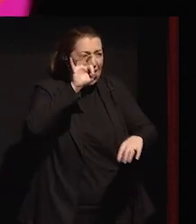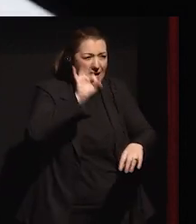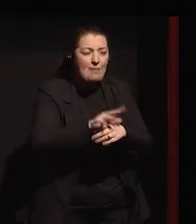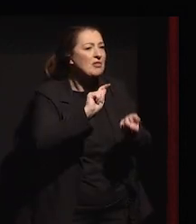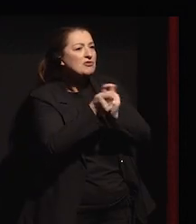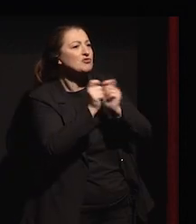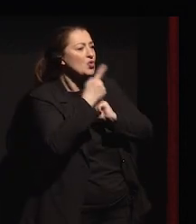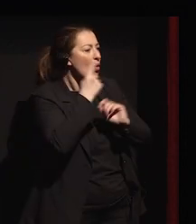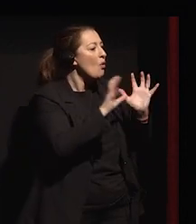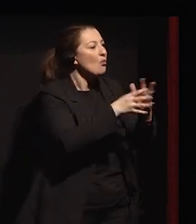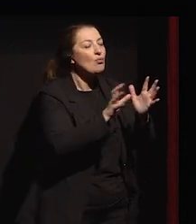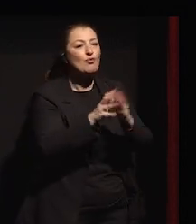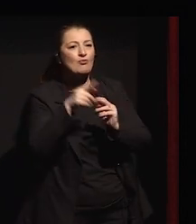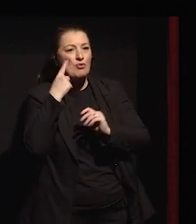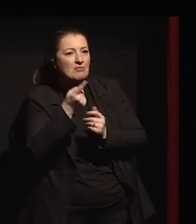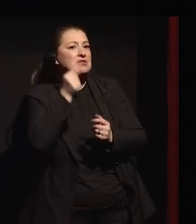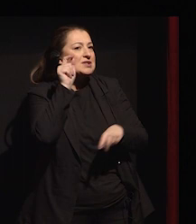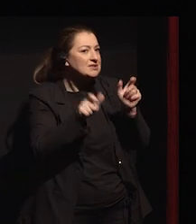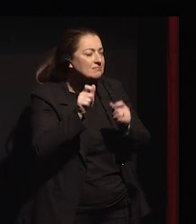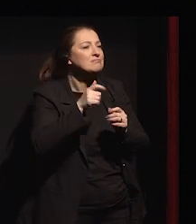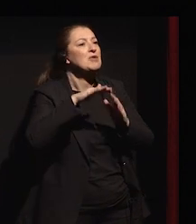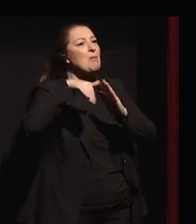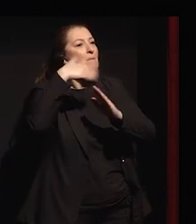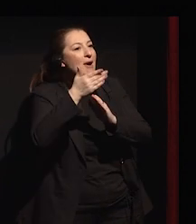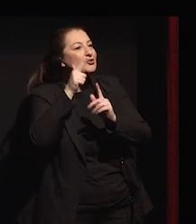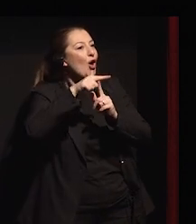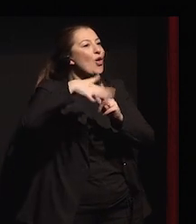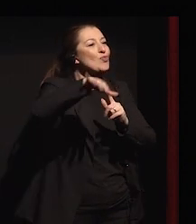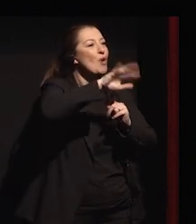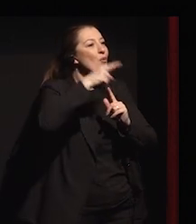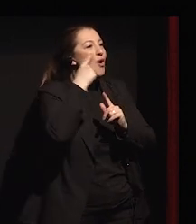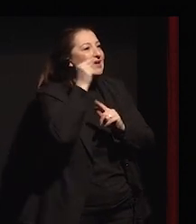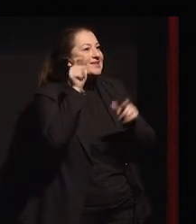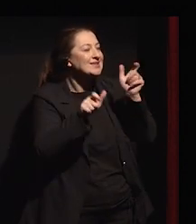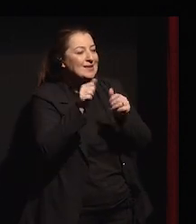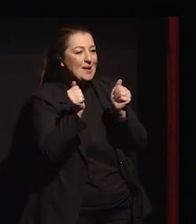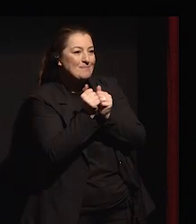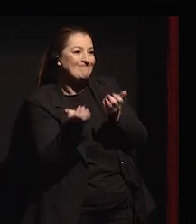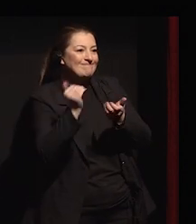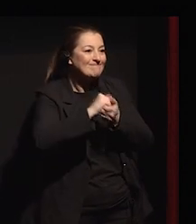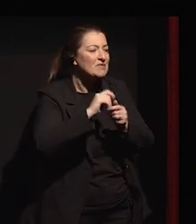different communities, people with different agendas, people from the arts, people from civil society